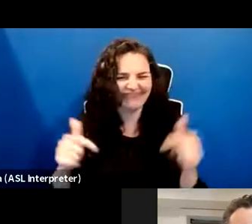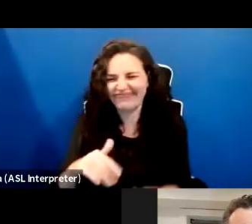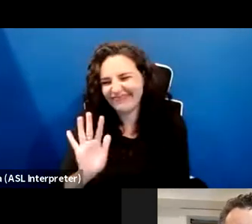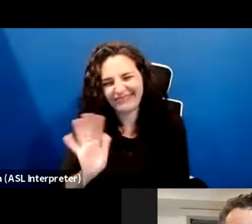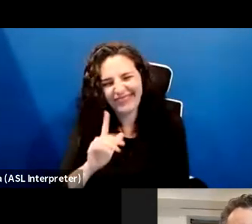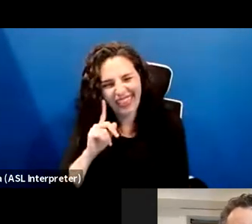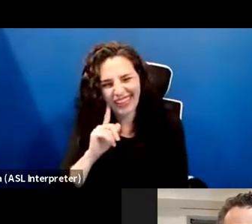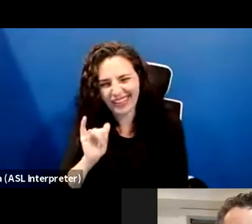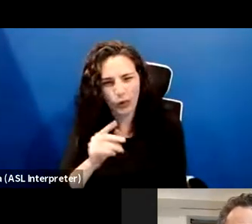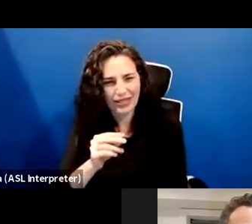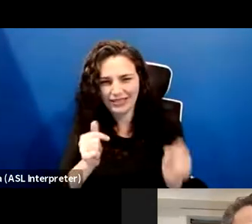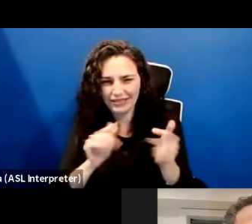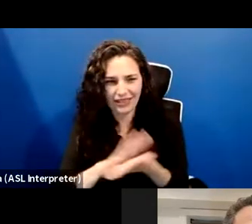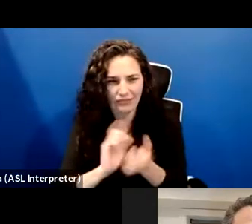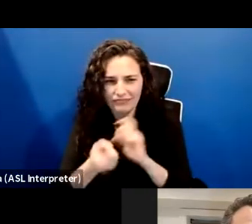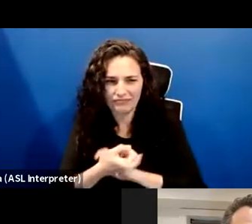one instance they could have turned around and said no.